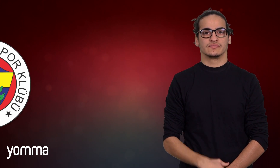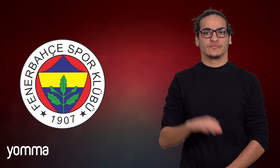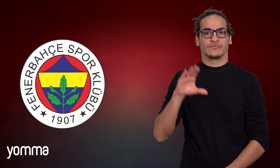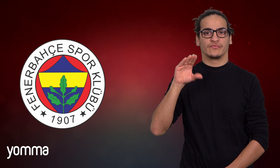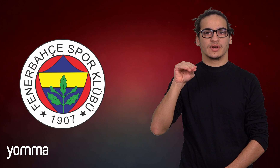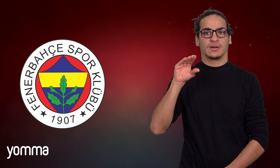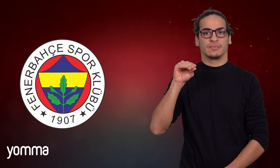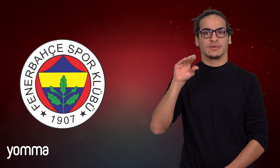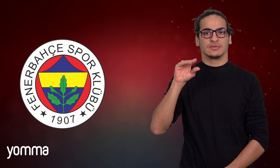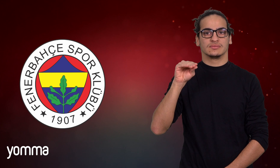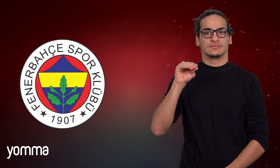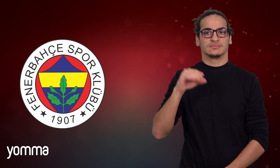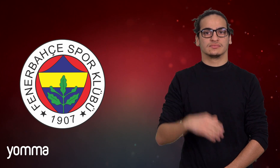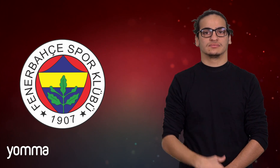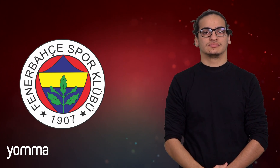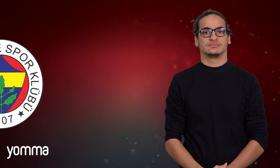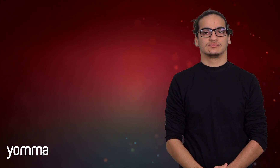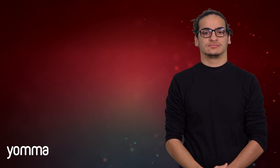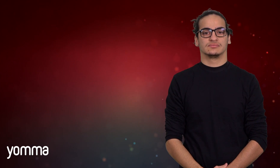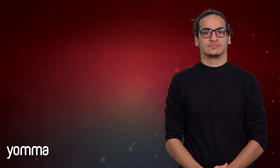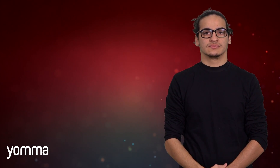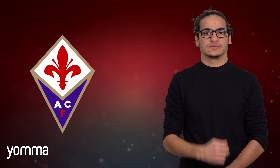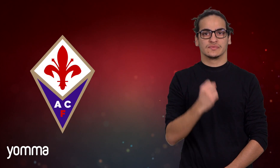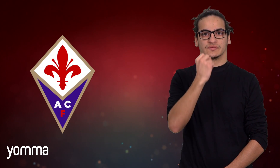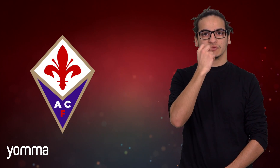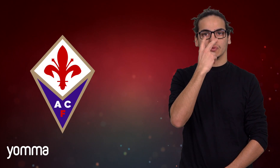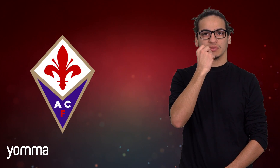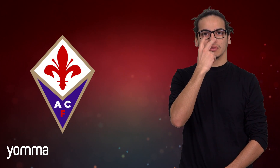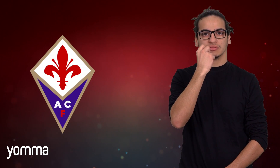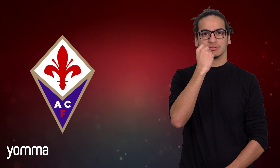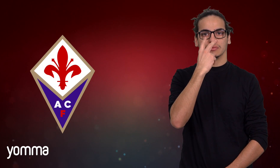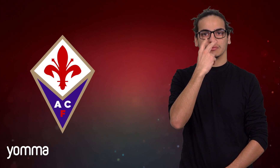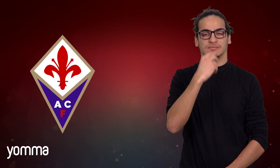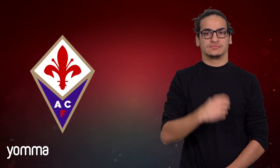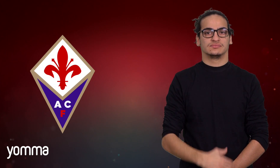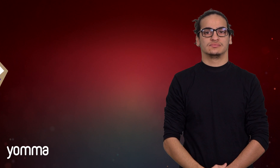Fenerbahçe SK ACF Fiorentina